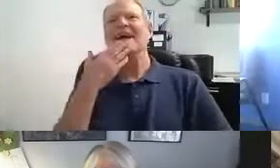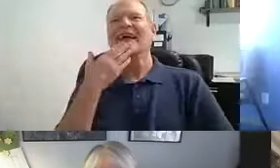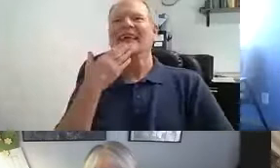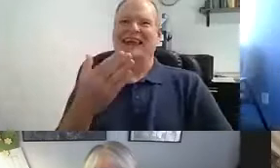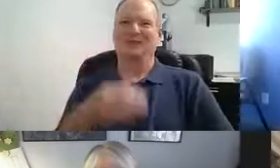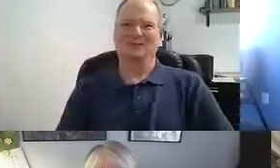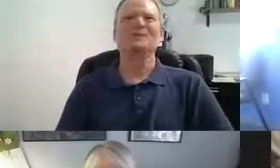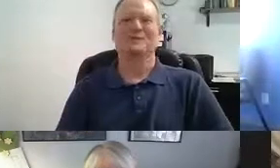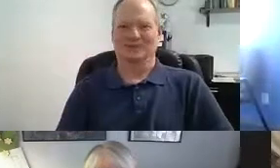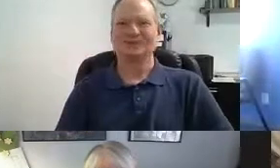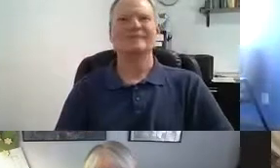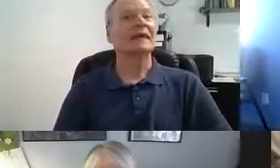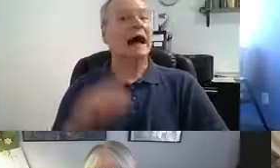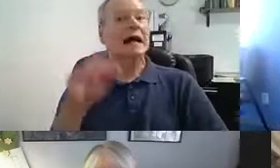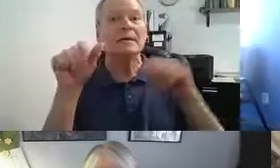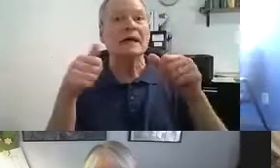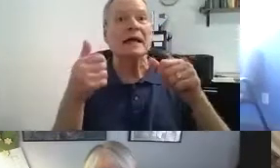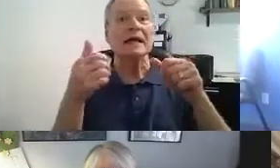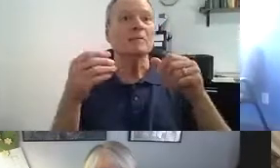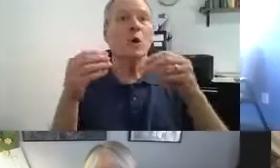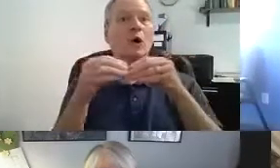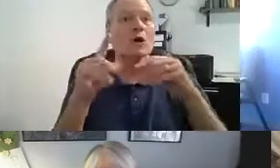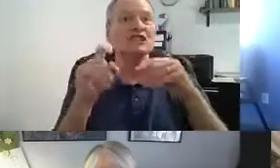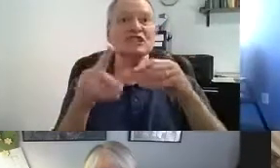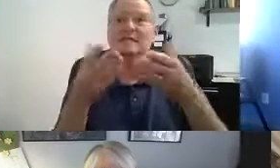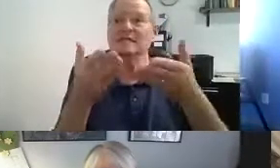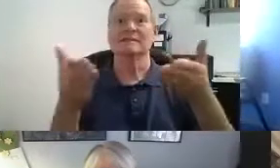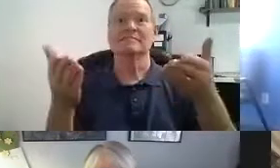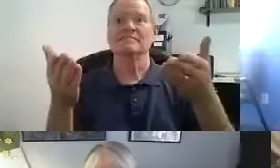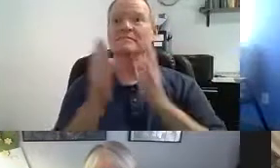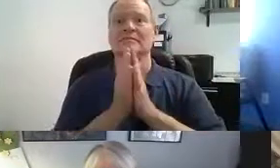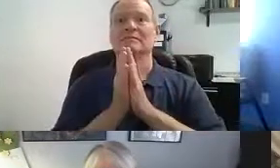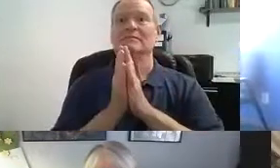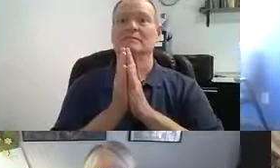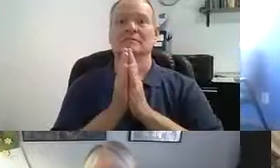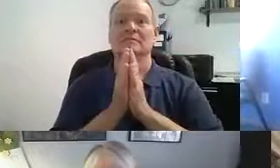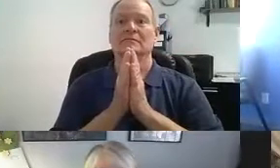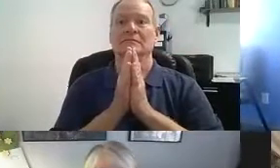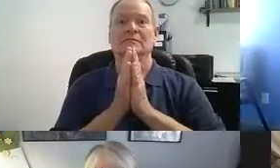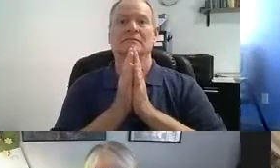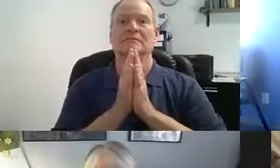Tom: Thank you, Jabari. Are there any more questions? Yes, Lisa?